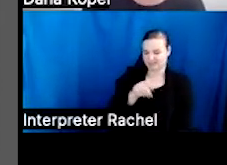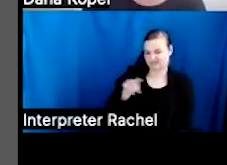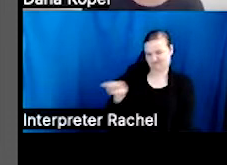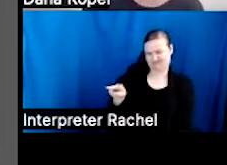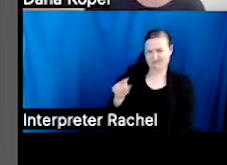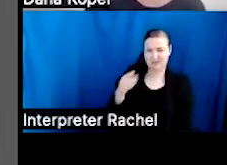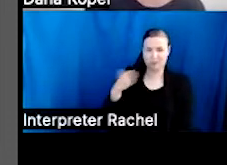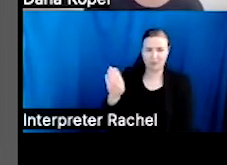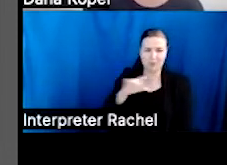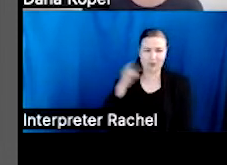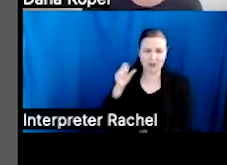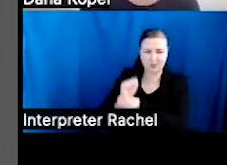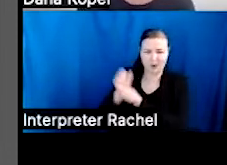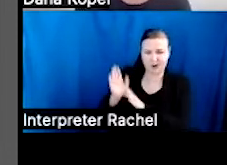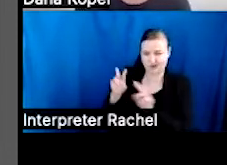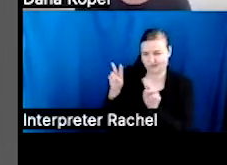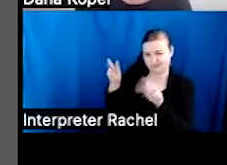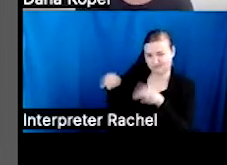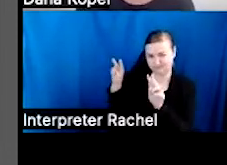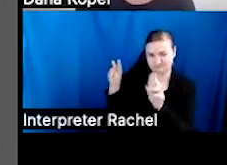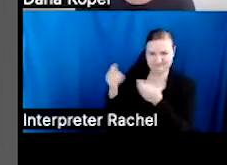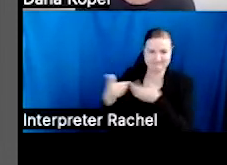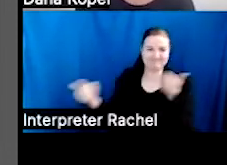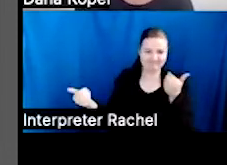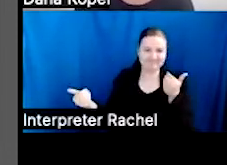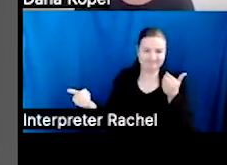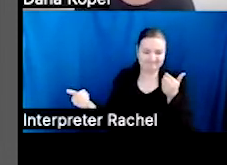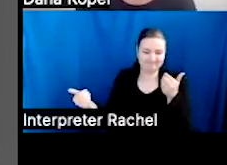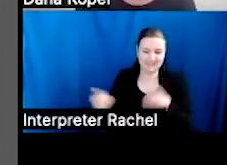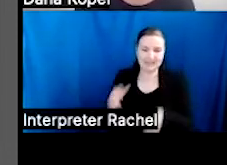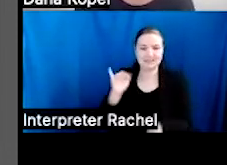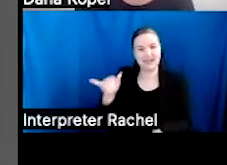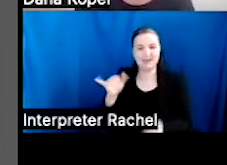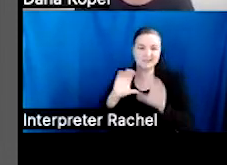comprised the majority of union membership at that time, a classist attitude that undermines all